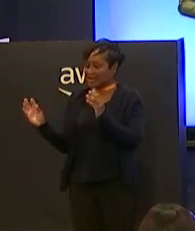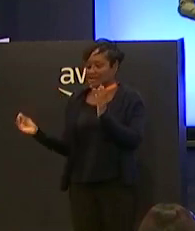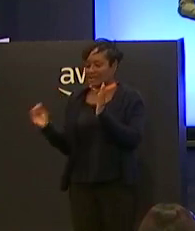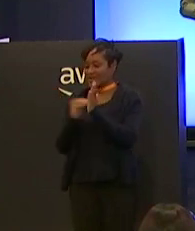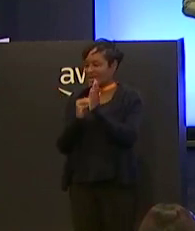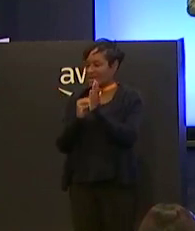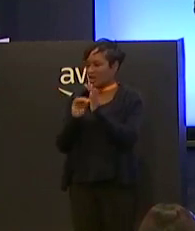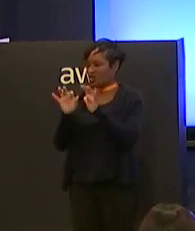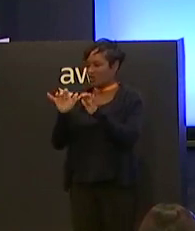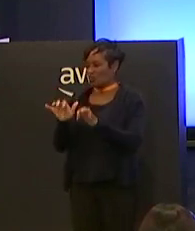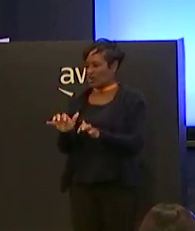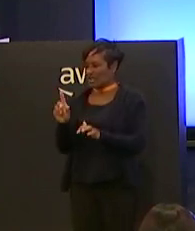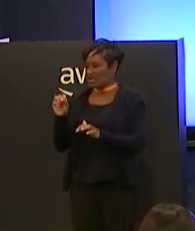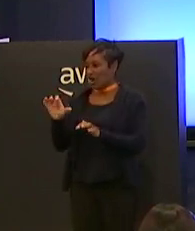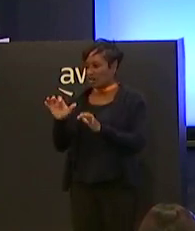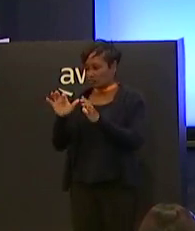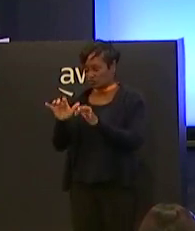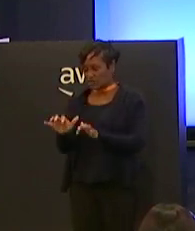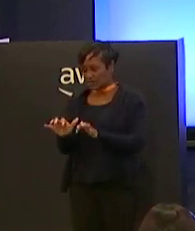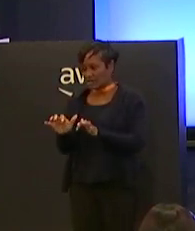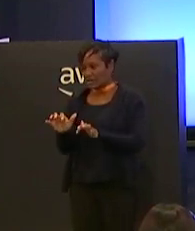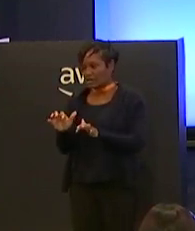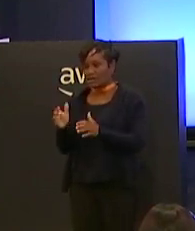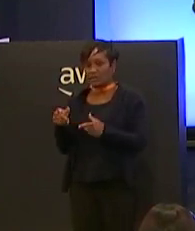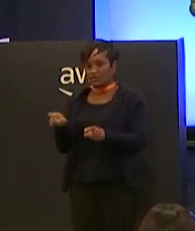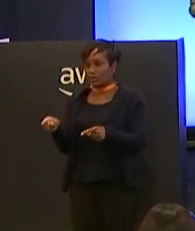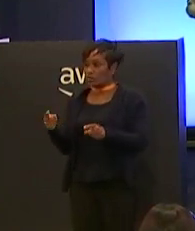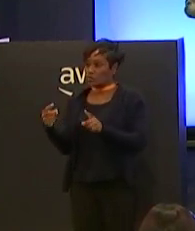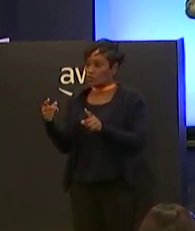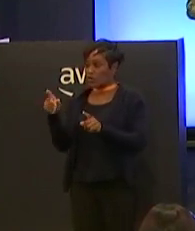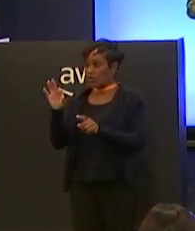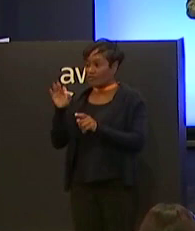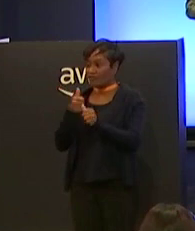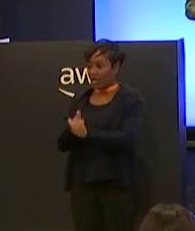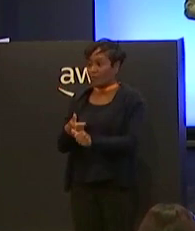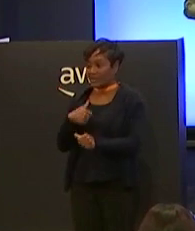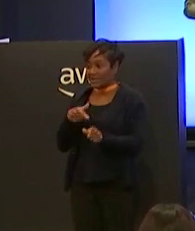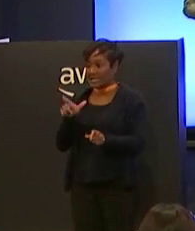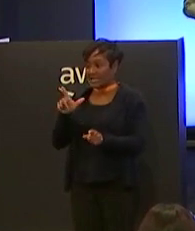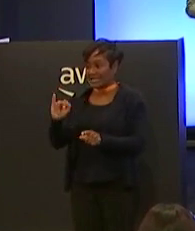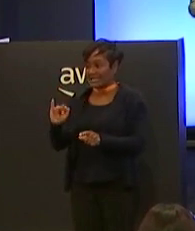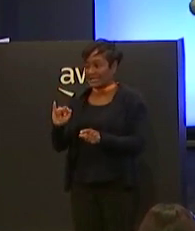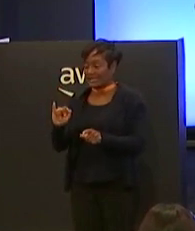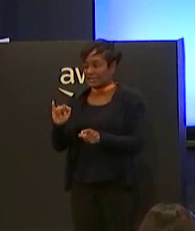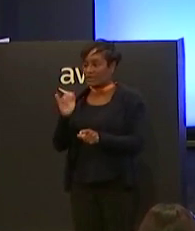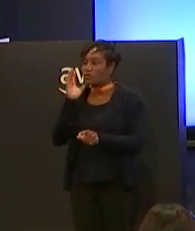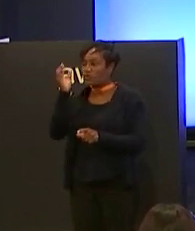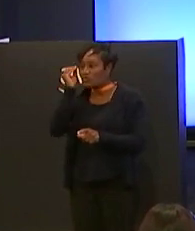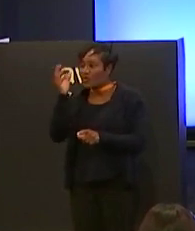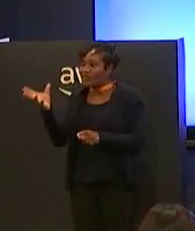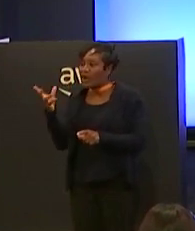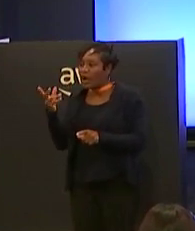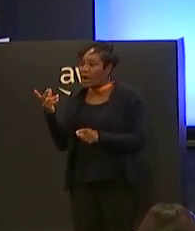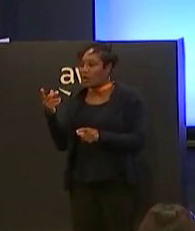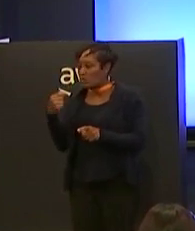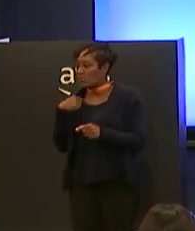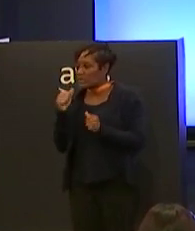at some point after the event, so if you follow me on LinkedIn you will be notified and we can certainly stay in touch.